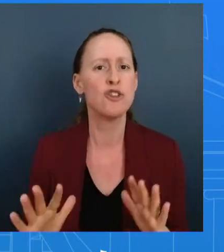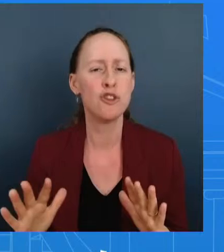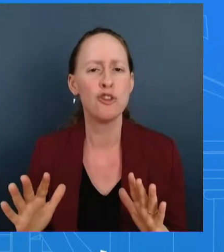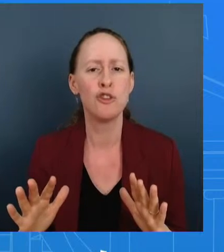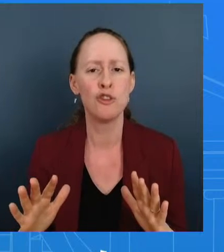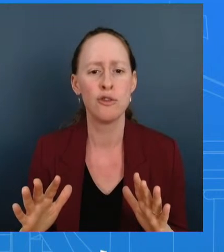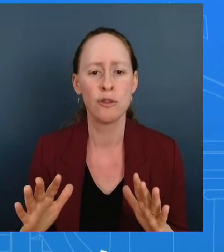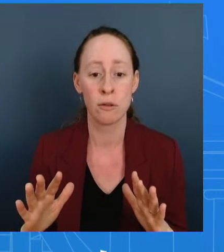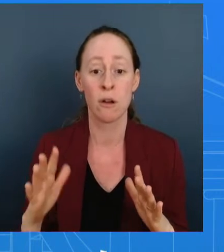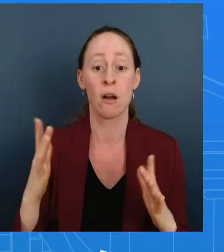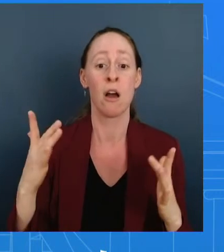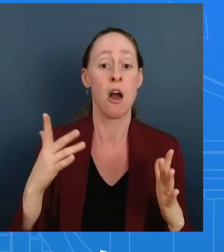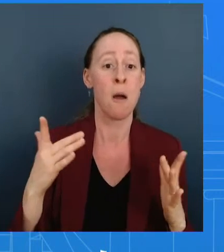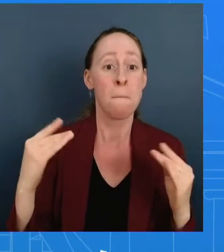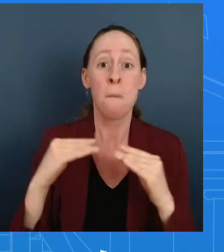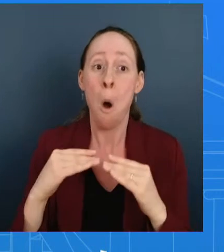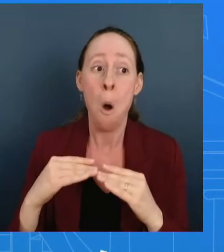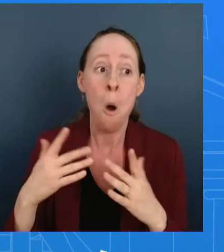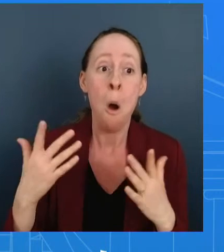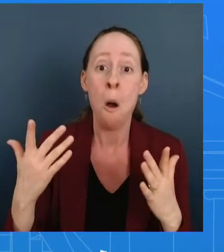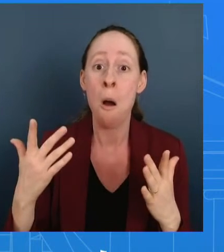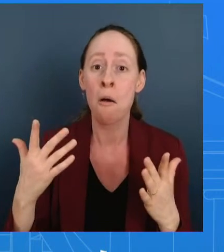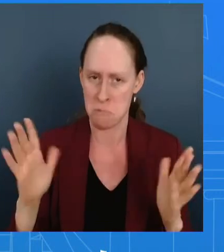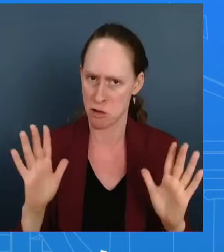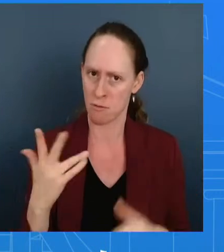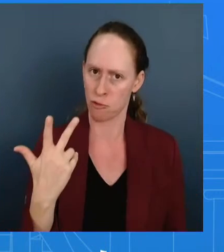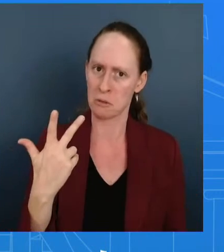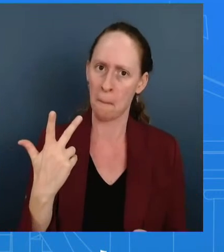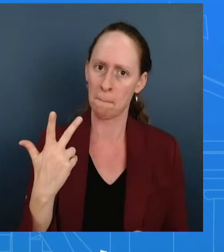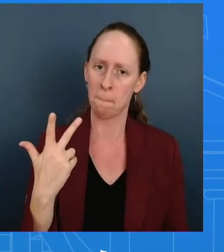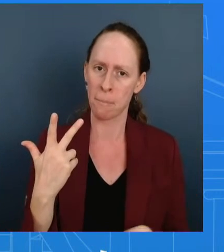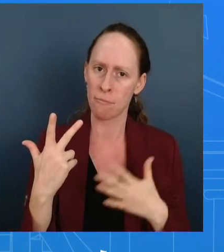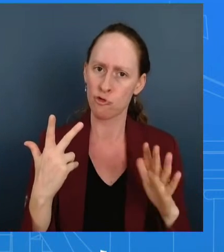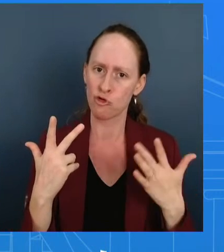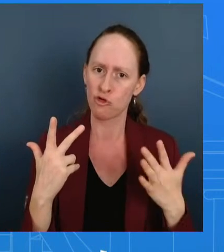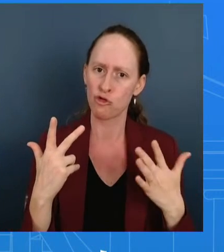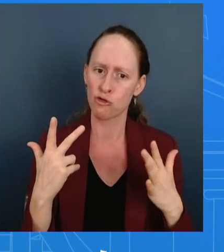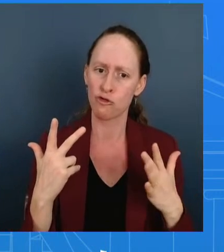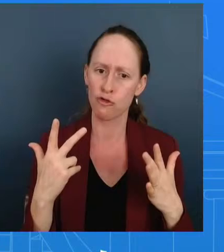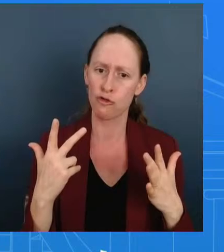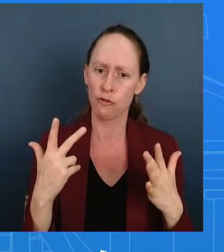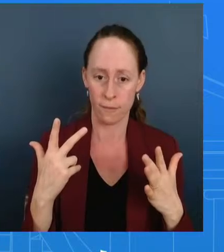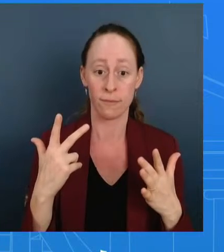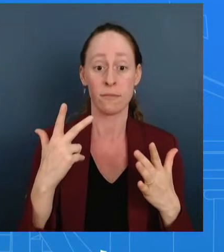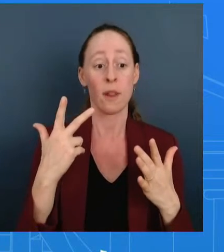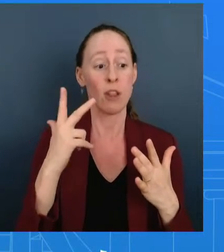and that is connected to the physical -- the comprehensive physical that we have been able to share with you.